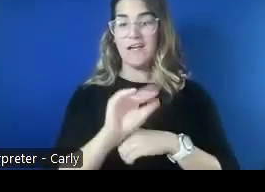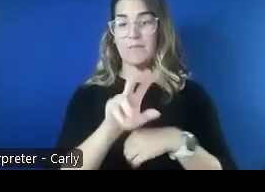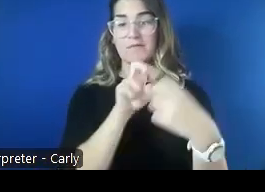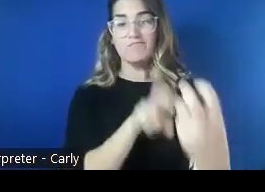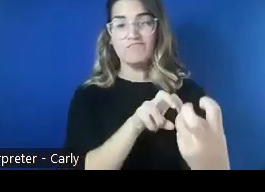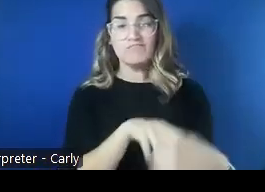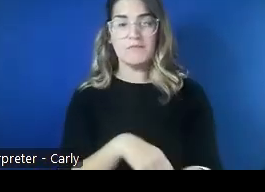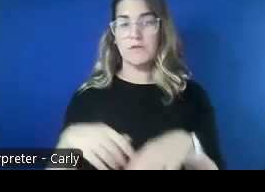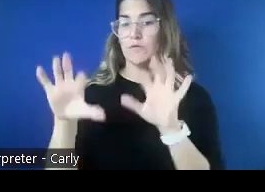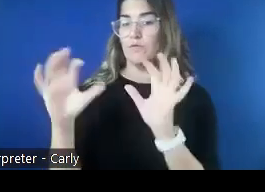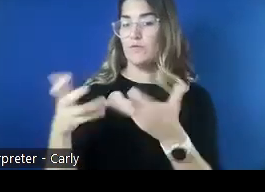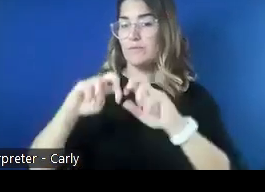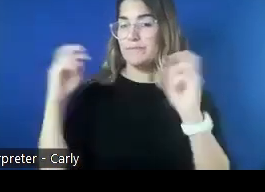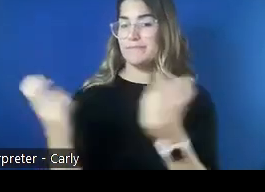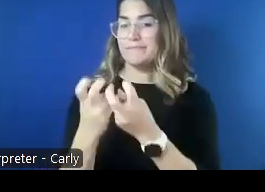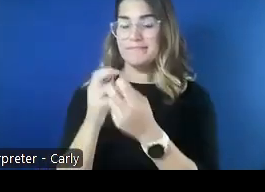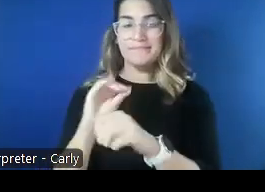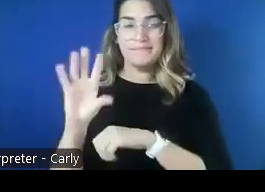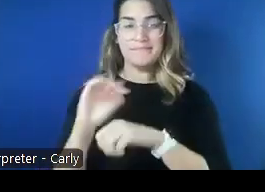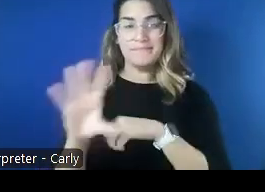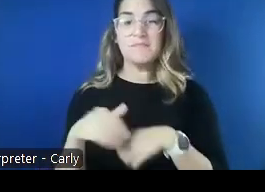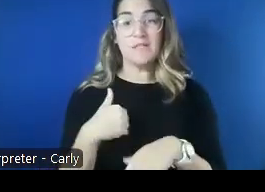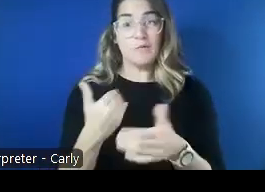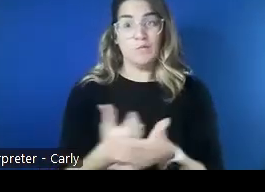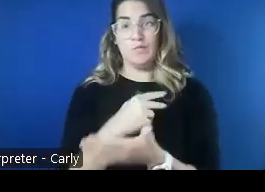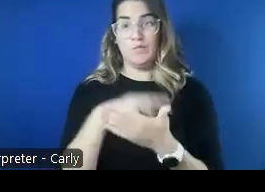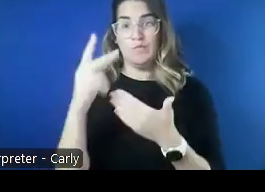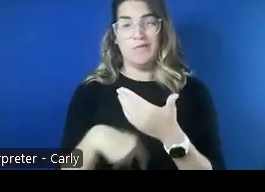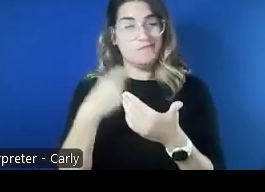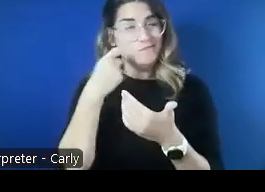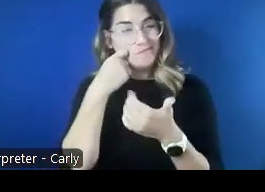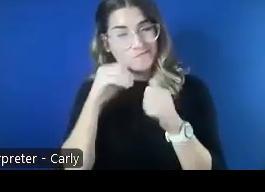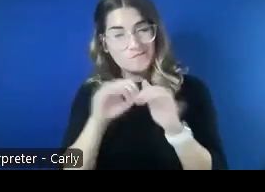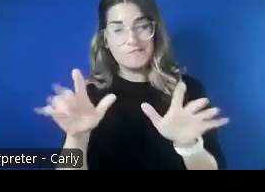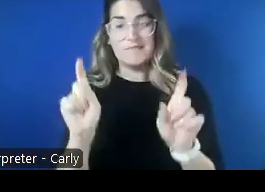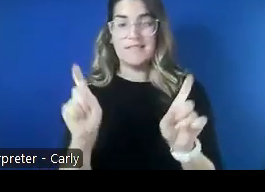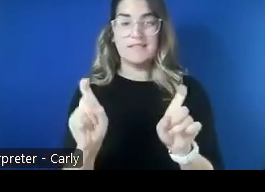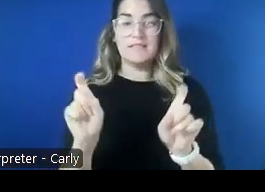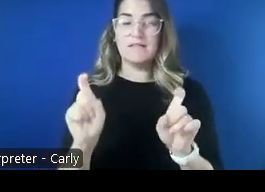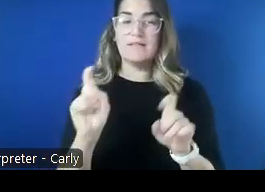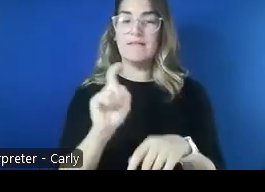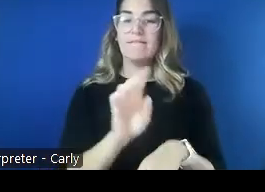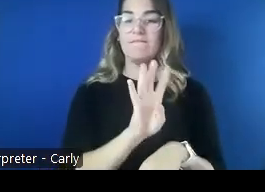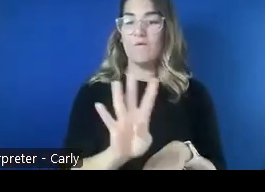uh pilot that's happening for four to six year olds with music therapy which is conkers and so